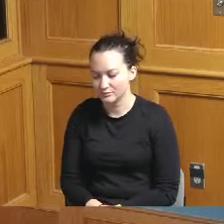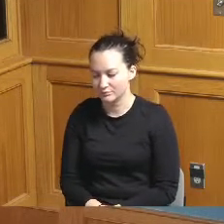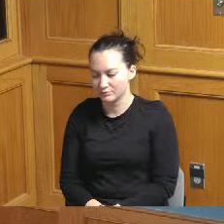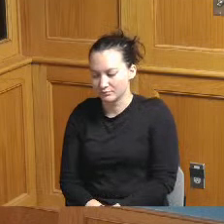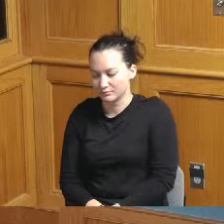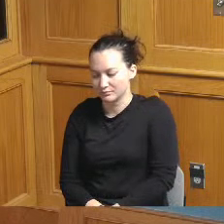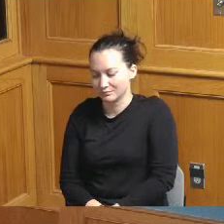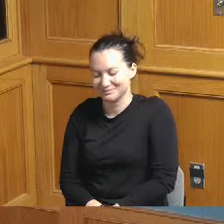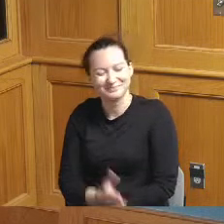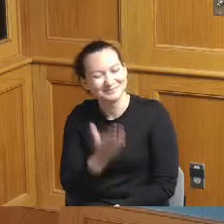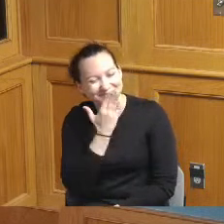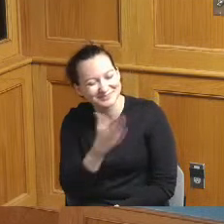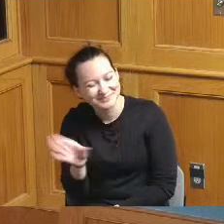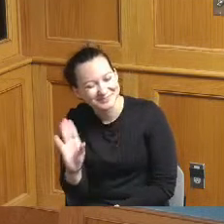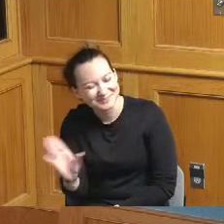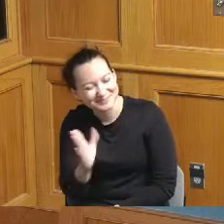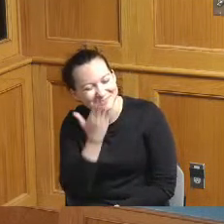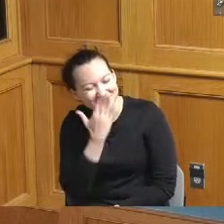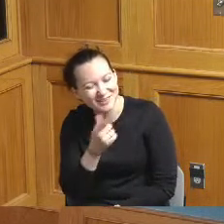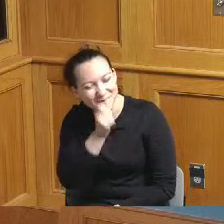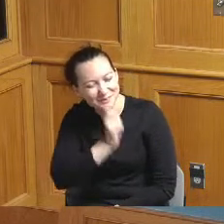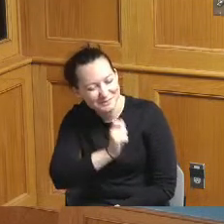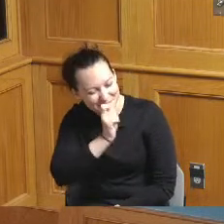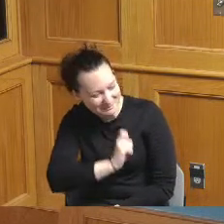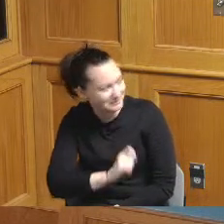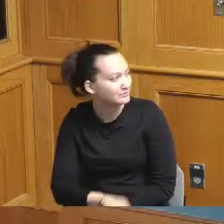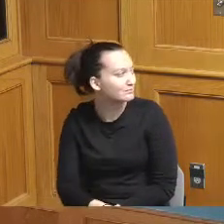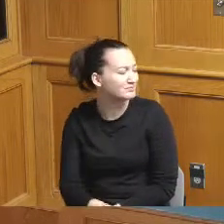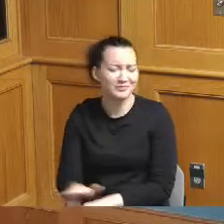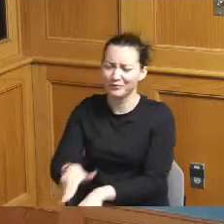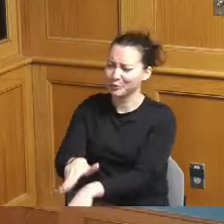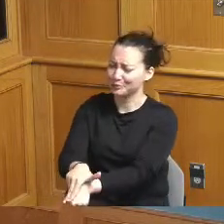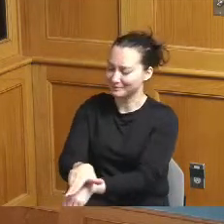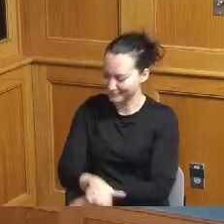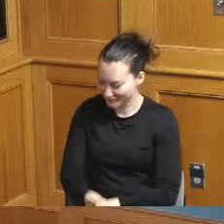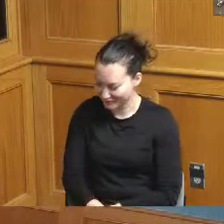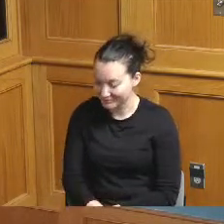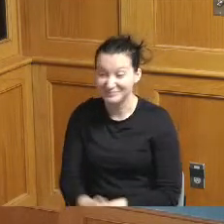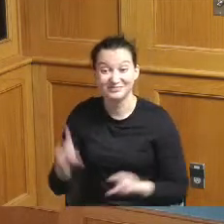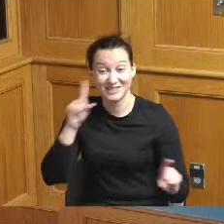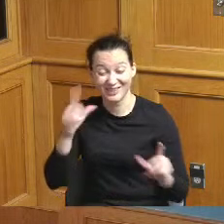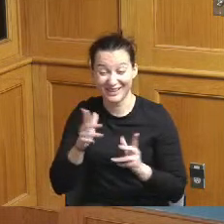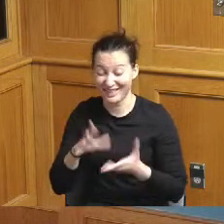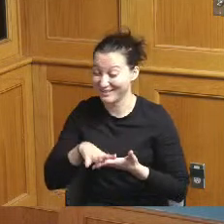hi thank you for being so patient absolutely learned a lot so far today okay